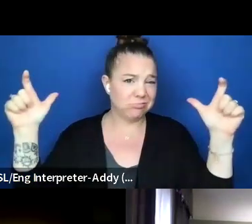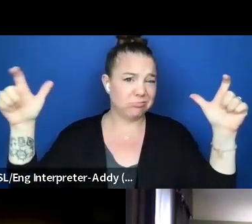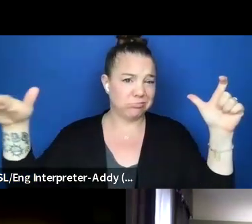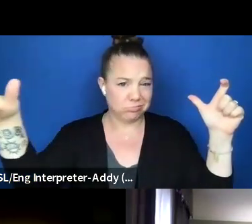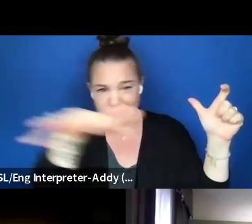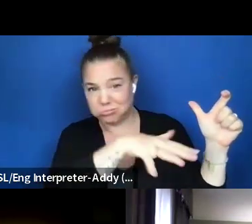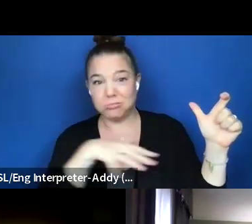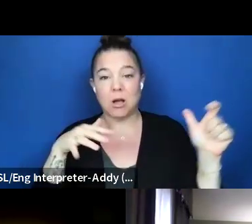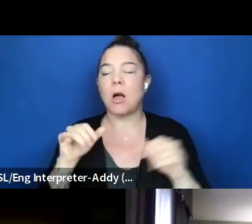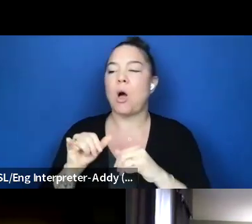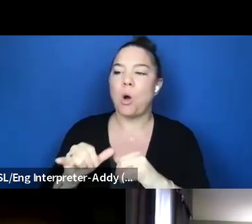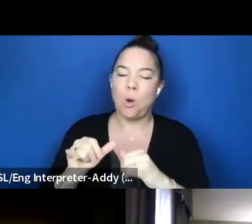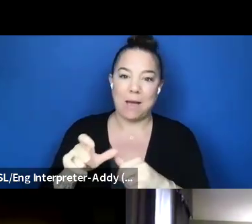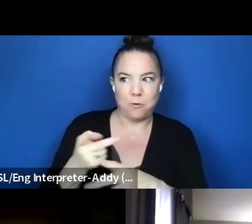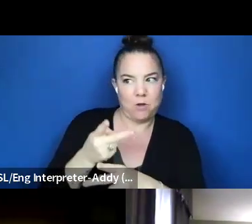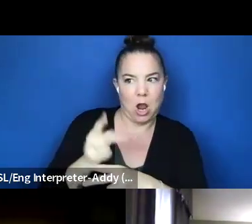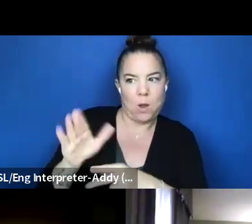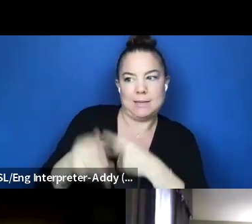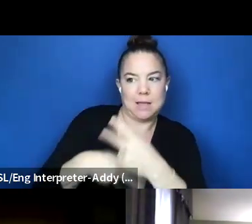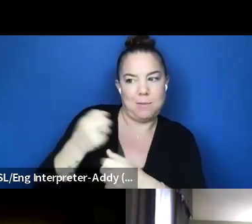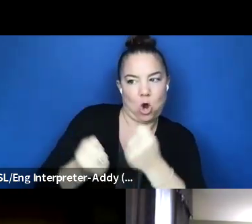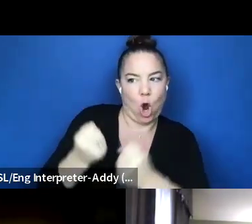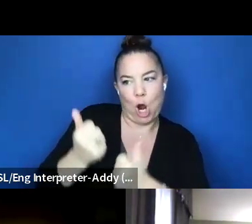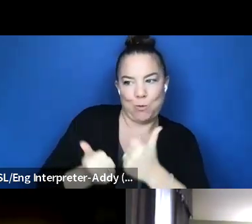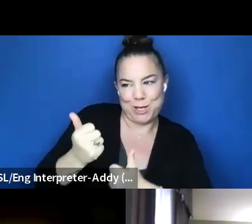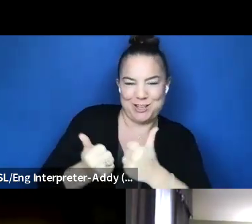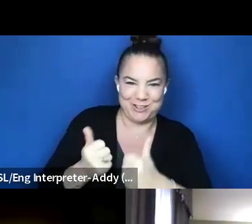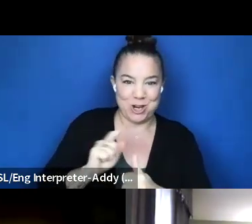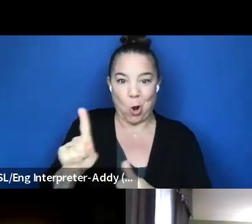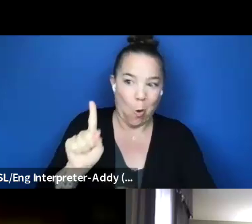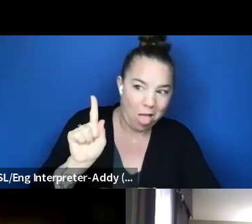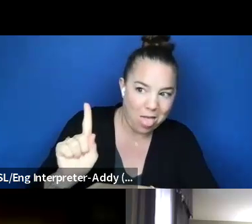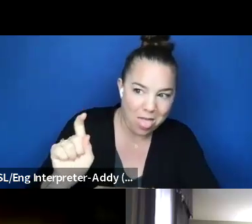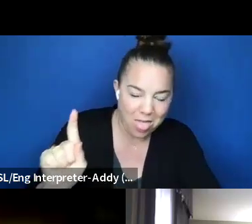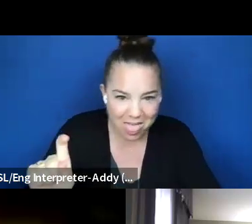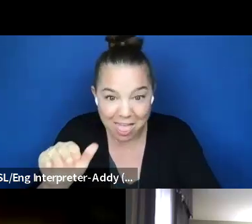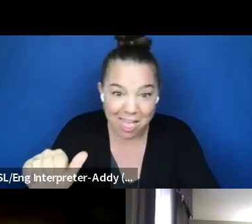Brooke Wilson (she/her): I figure out what car he drives. You can just go Brooke Wilson (she/her): position yourself by it. Adeleigh Belyeu: Yeah.